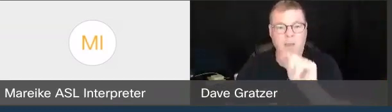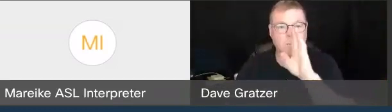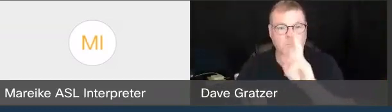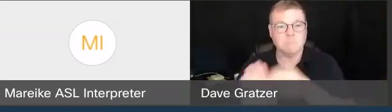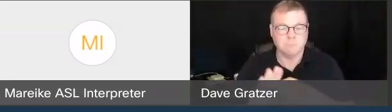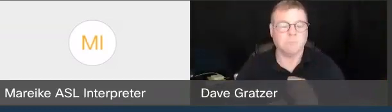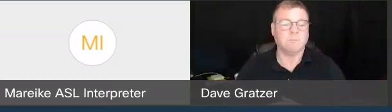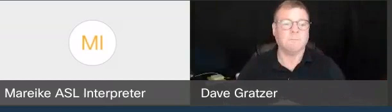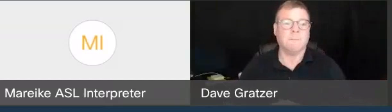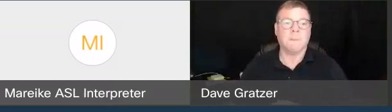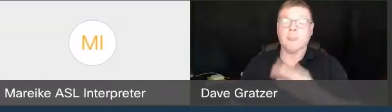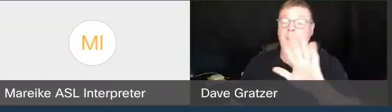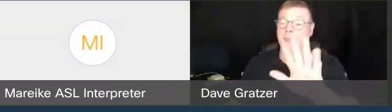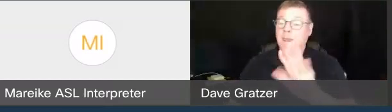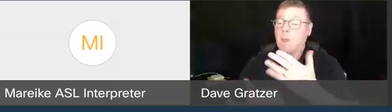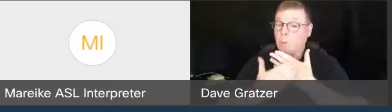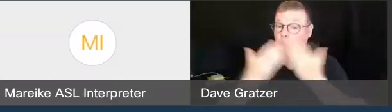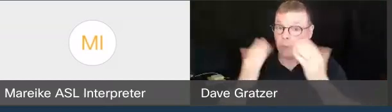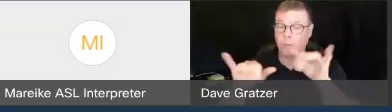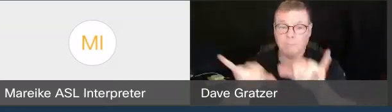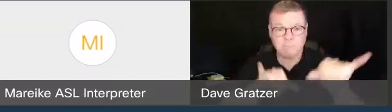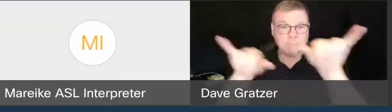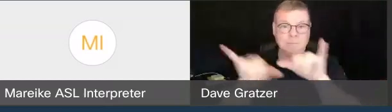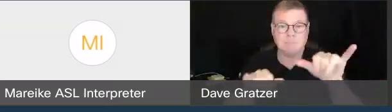There's not consensus with respect to the literature I reviewed about